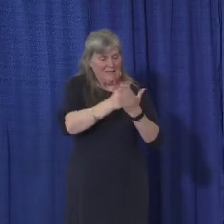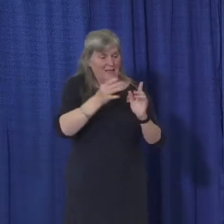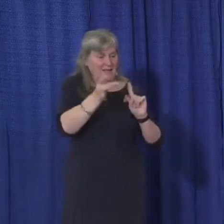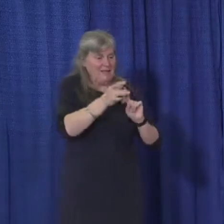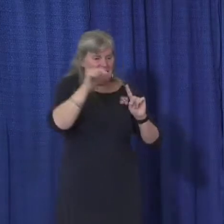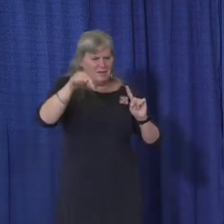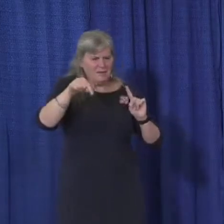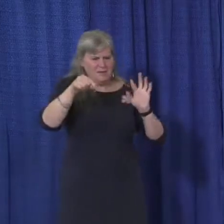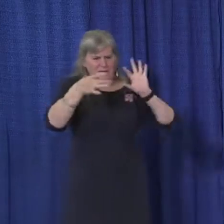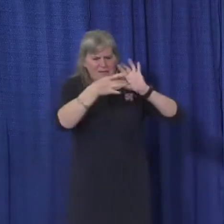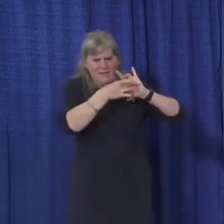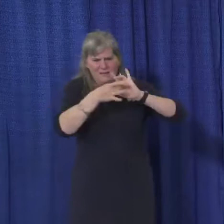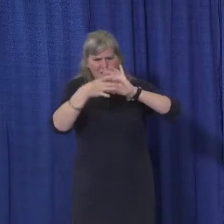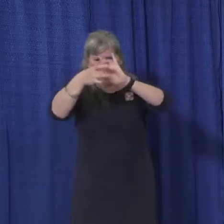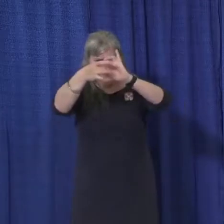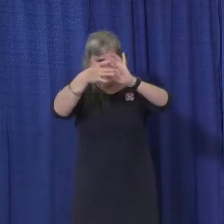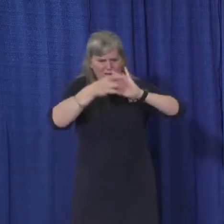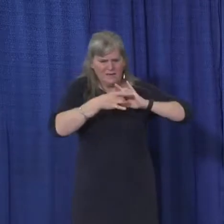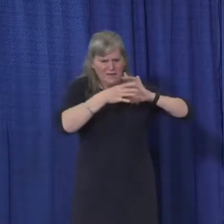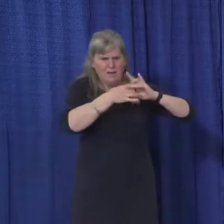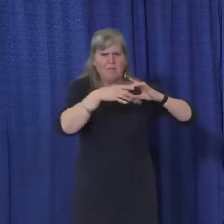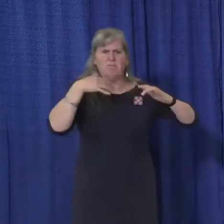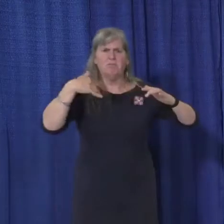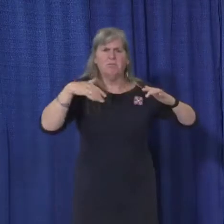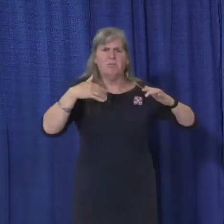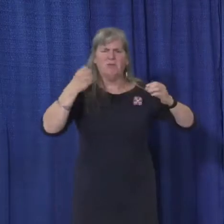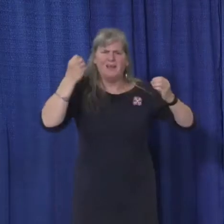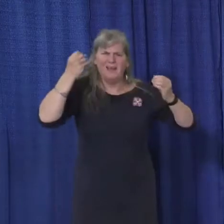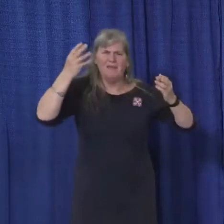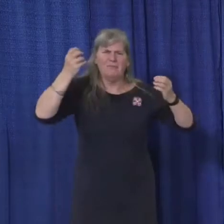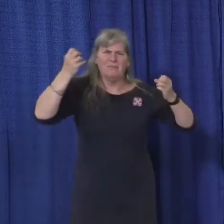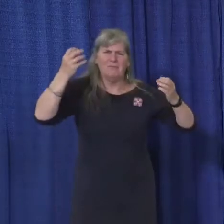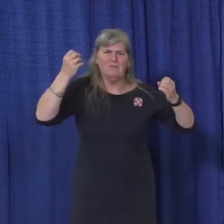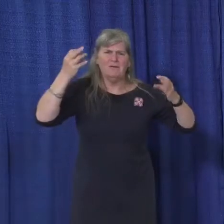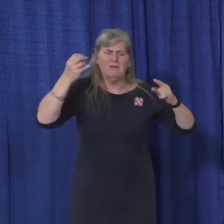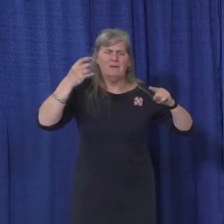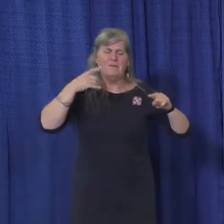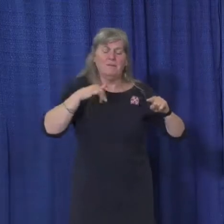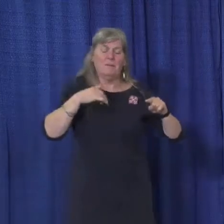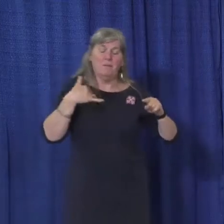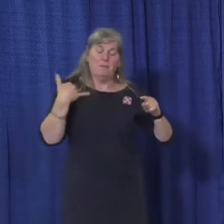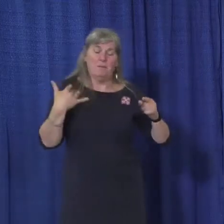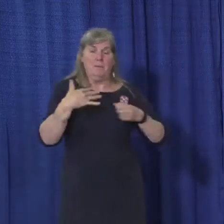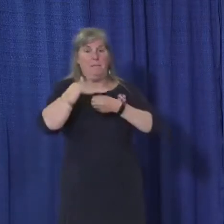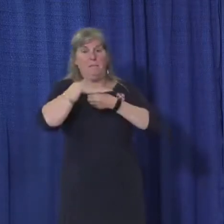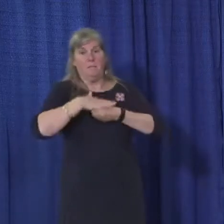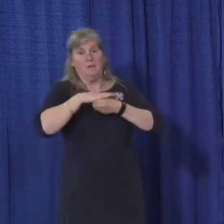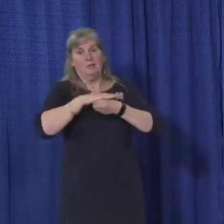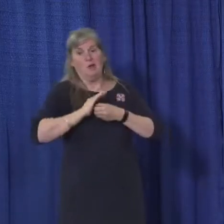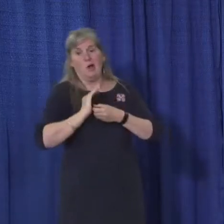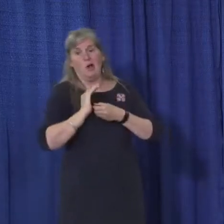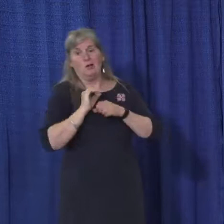their links. But that's a strain but they